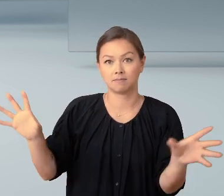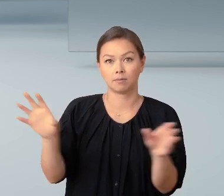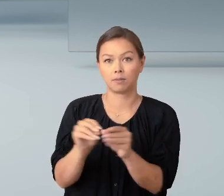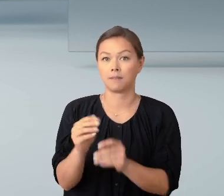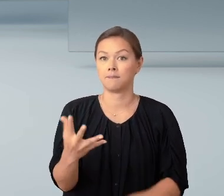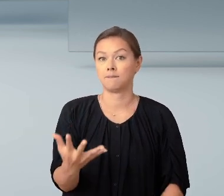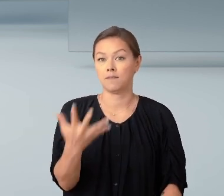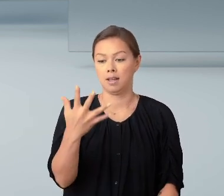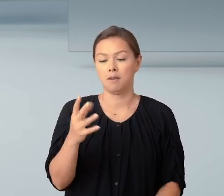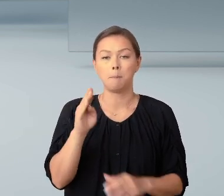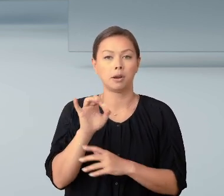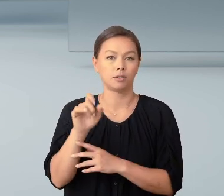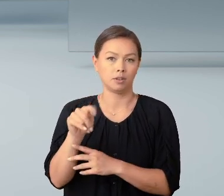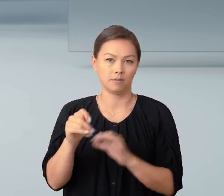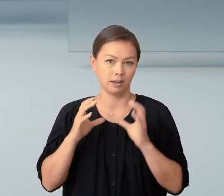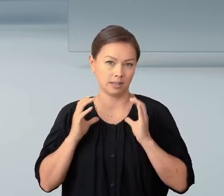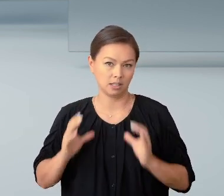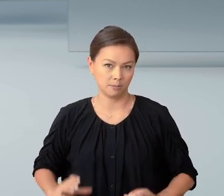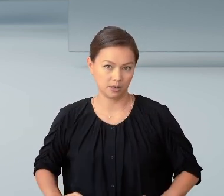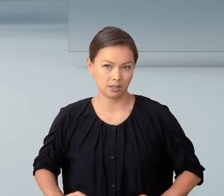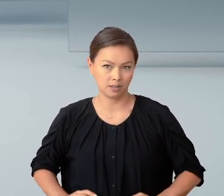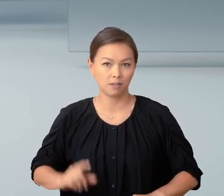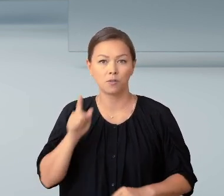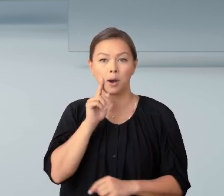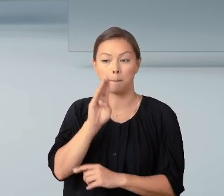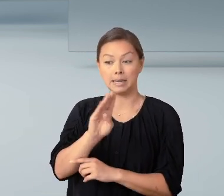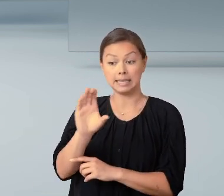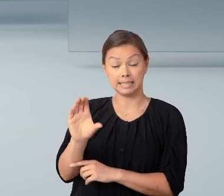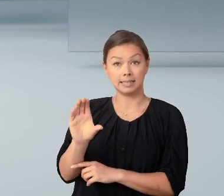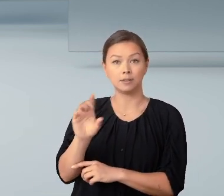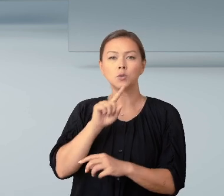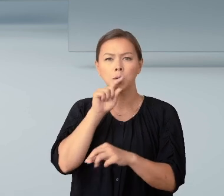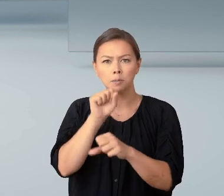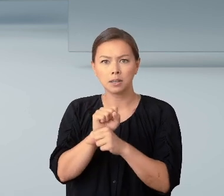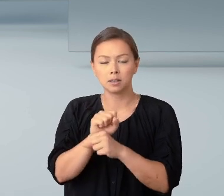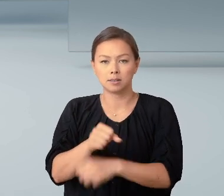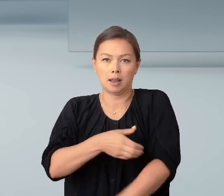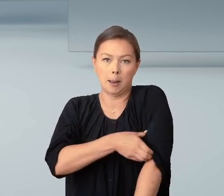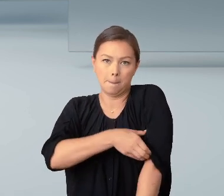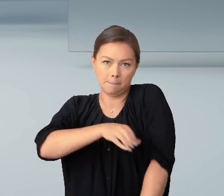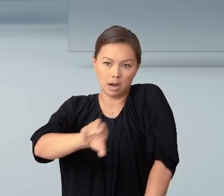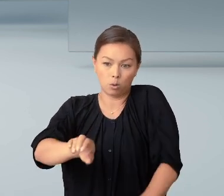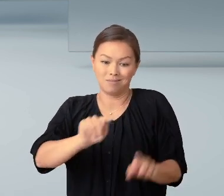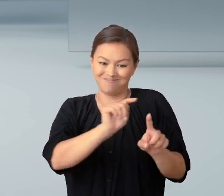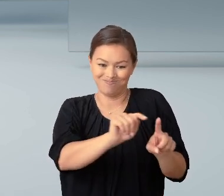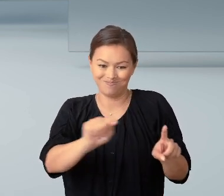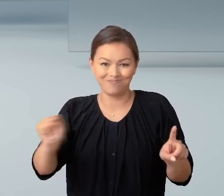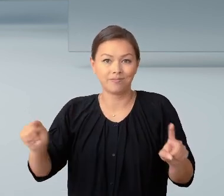found that Business Central enabled these organizations to bolster